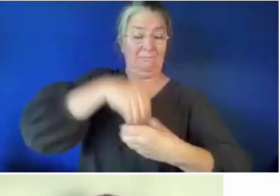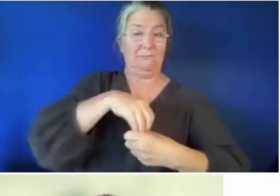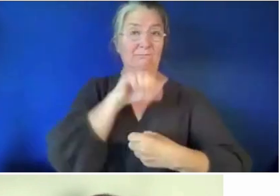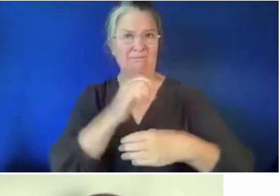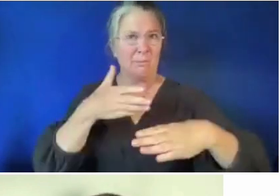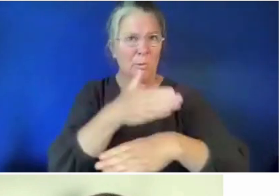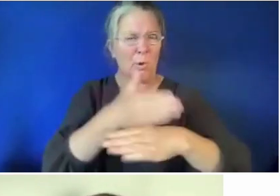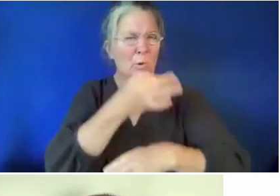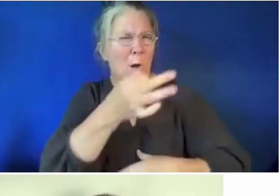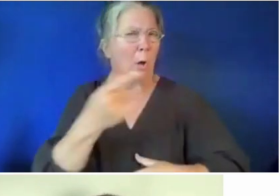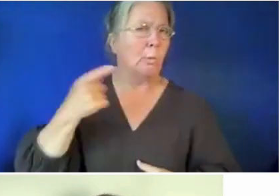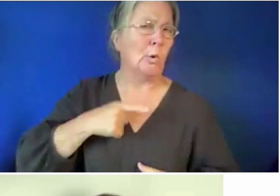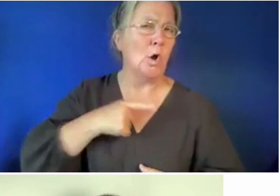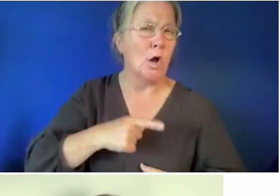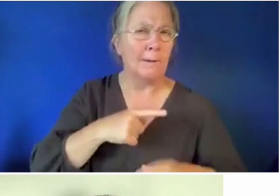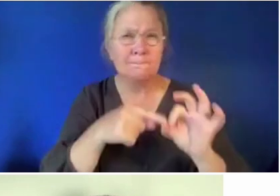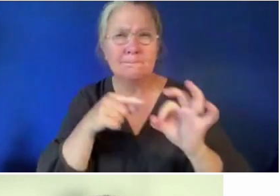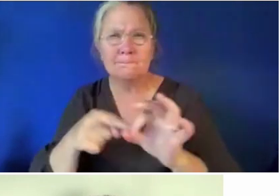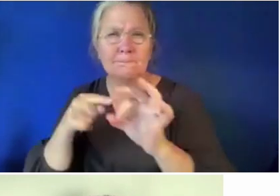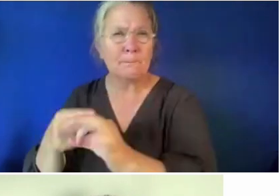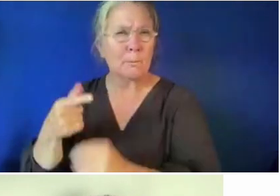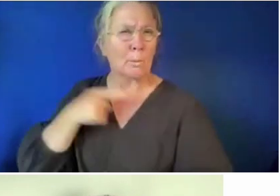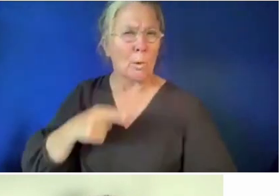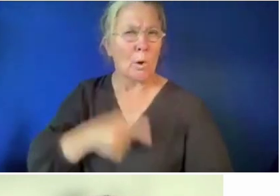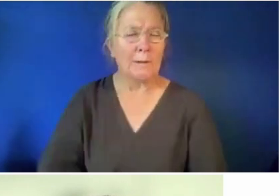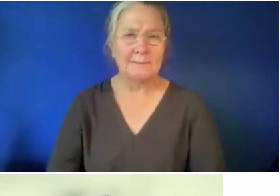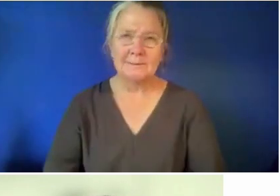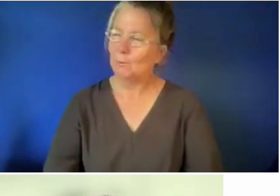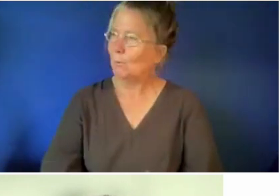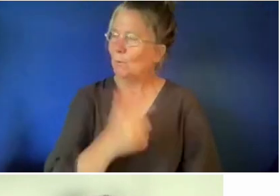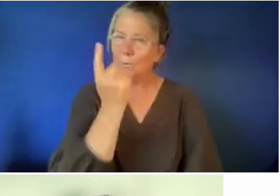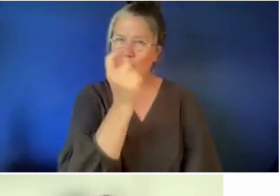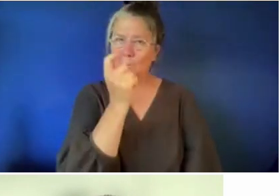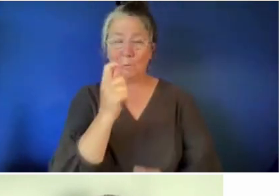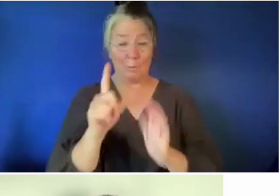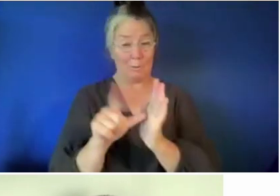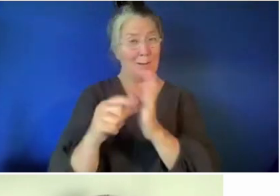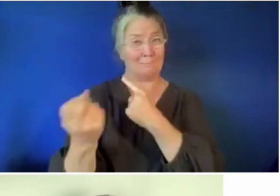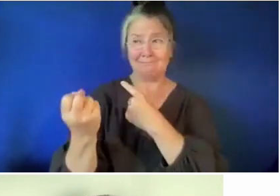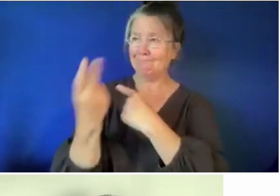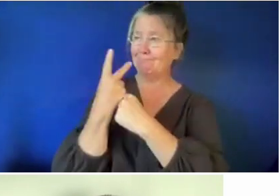Beautiful. We are fast galloping towards that endpoint, unfortunately. This has been an exciting panel for me.